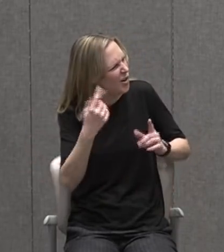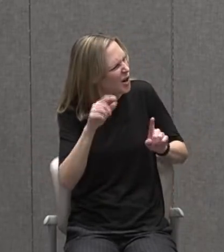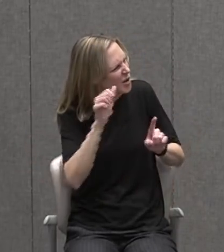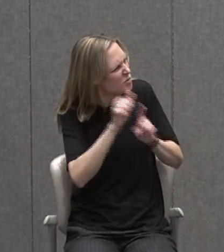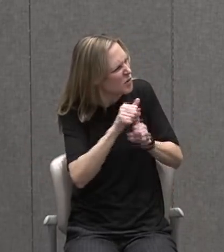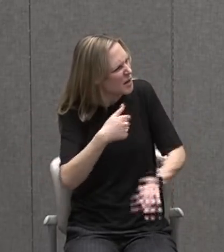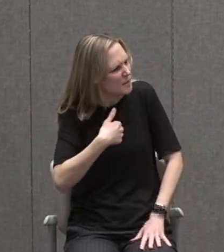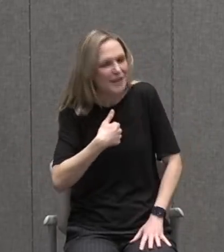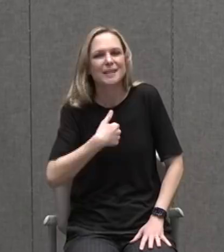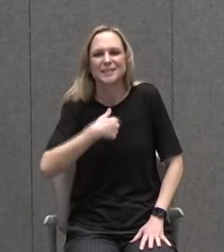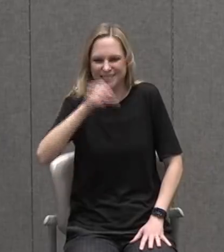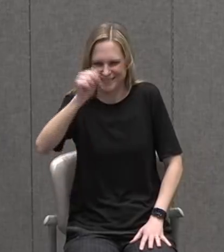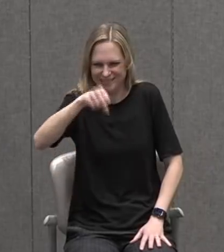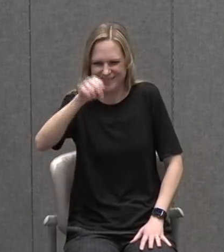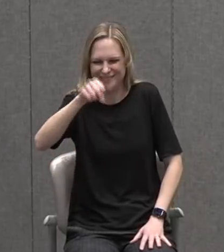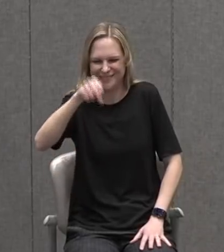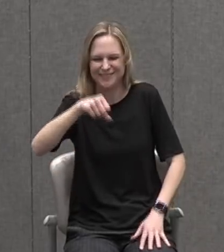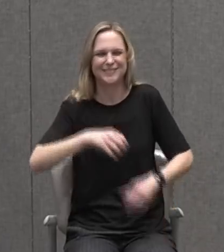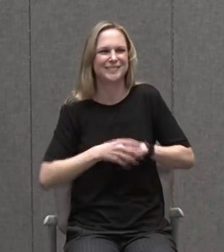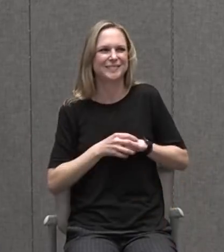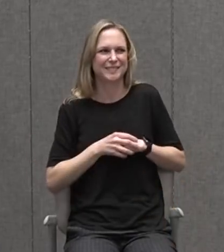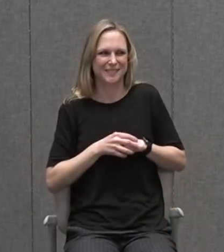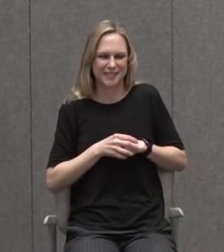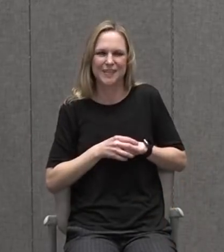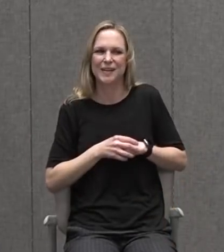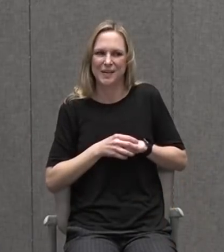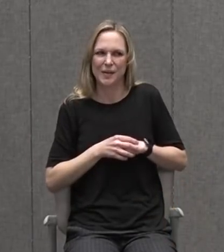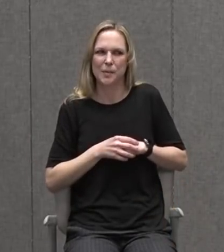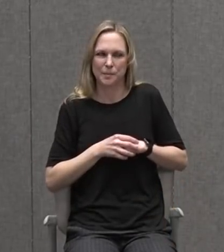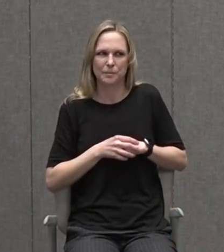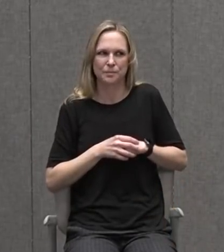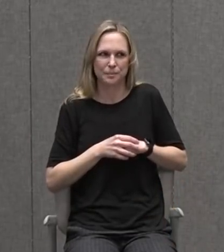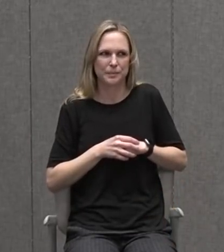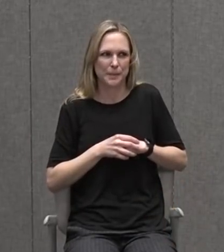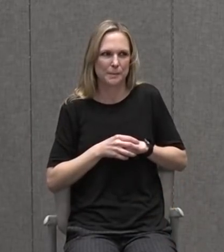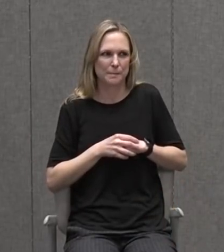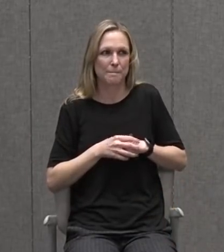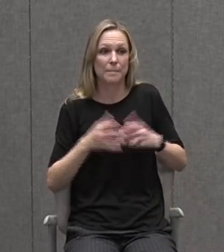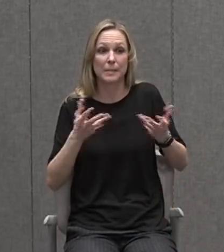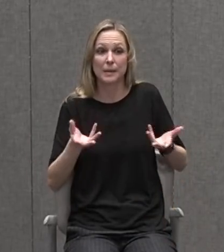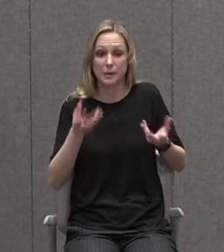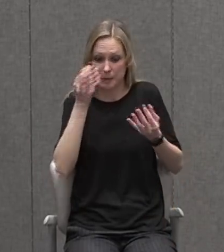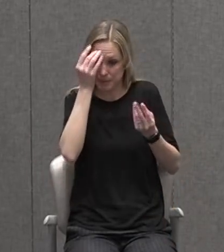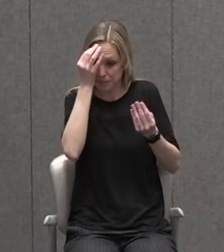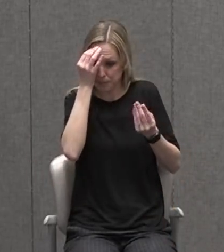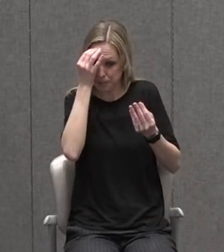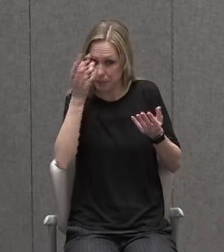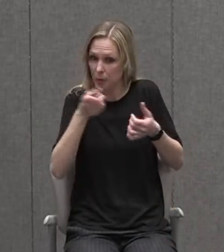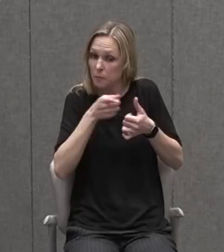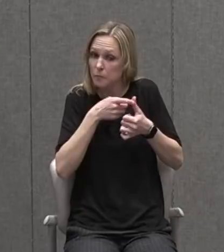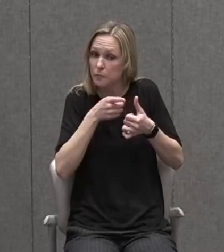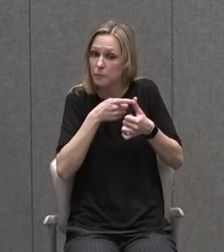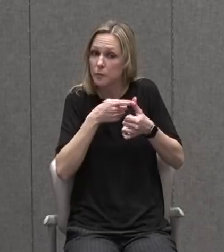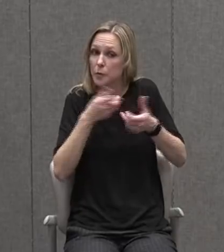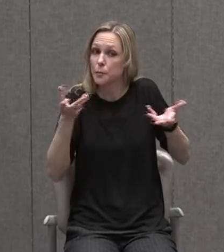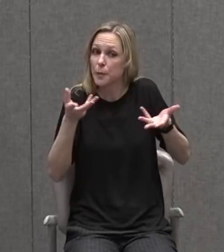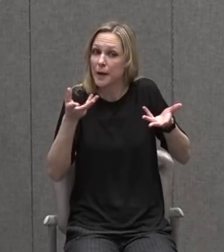Sure am . I am totally gonna set you up now. So think about this, what do we do first? Multiplication, division?